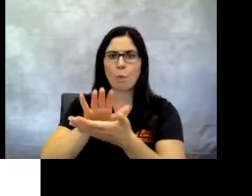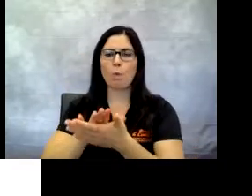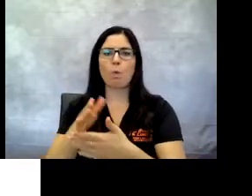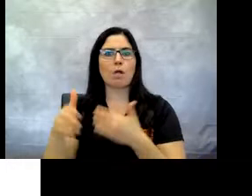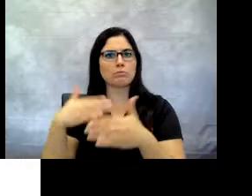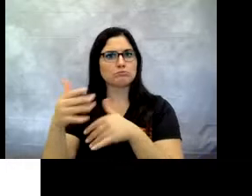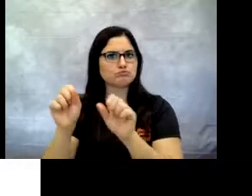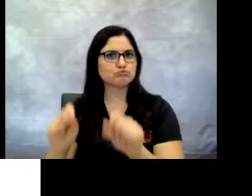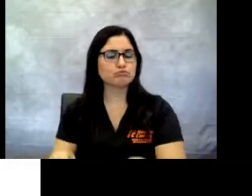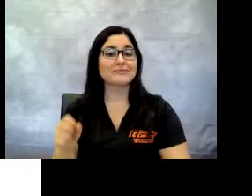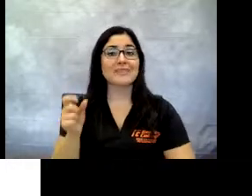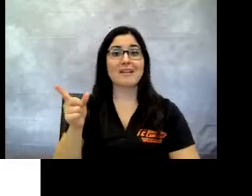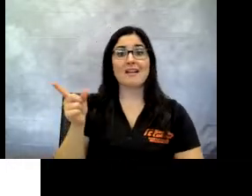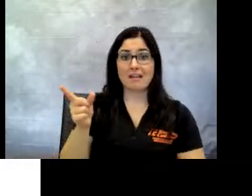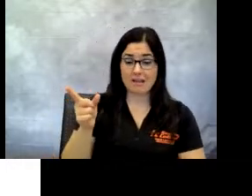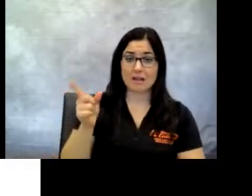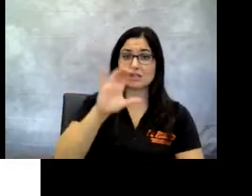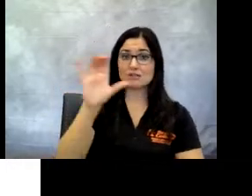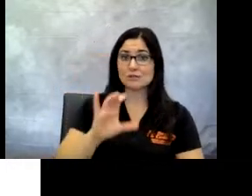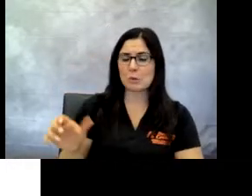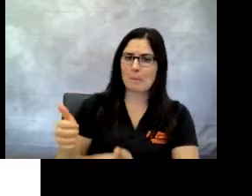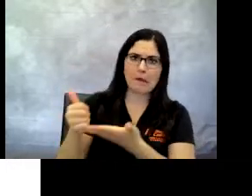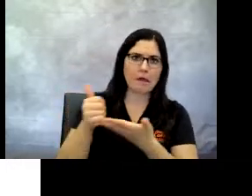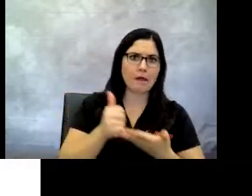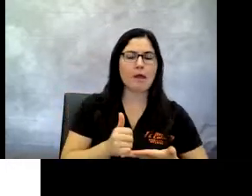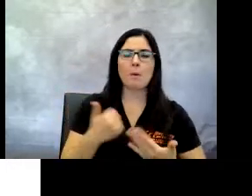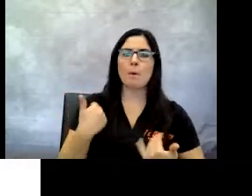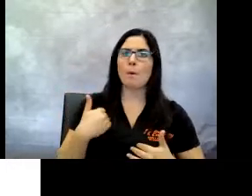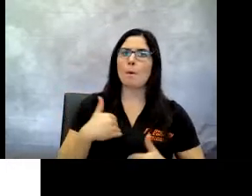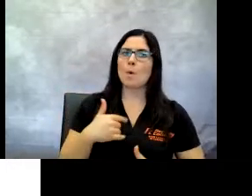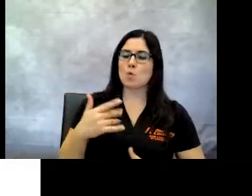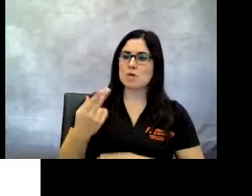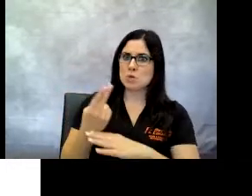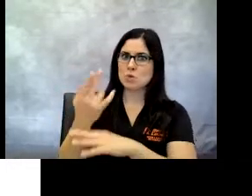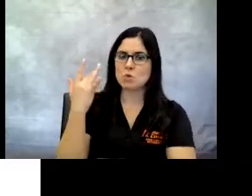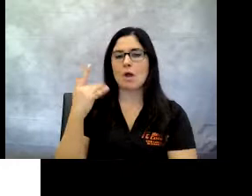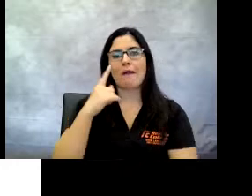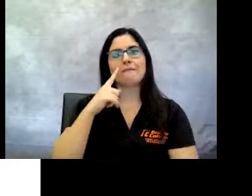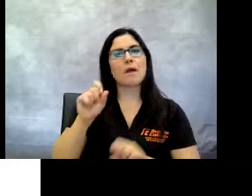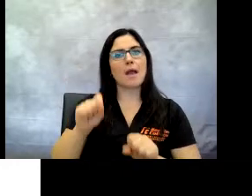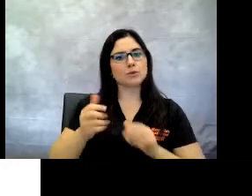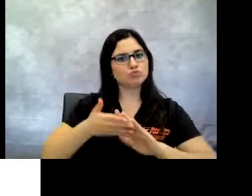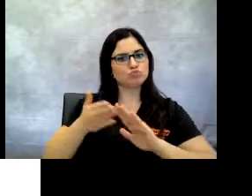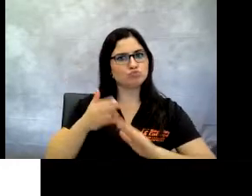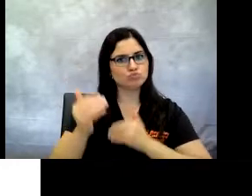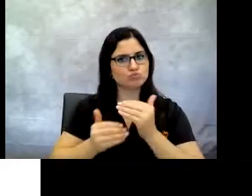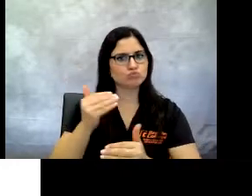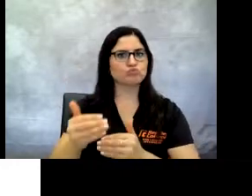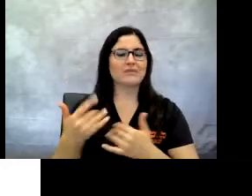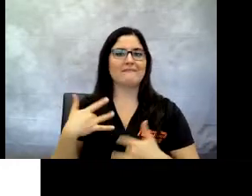Was something. That we were able. To latch on to in order to salvage some form of normalcy and productivity.